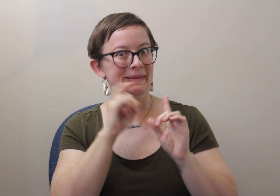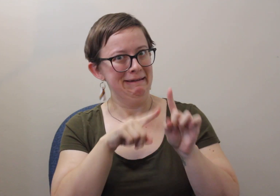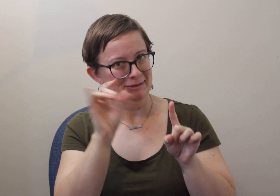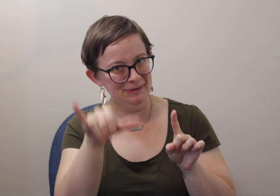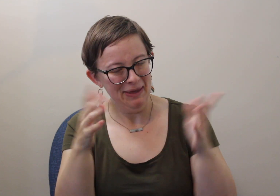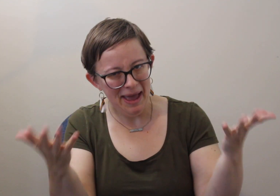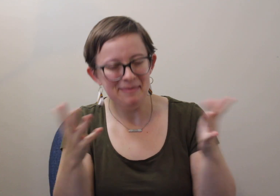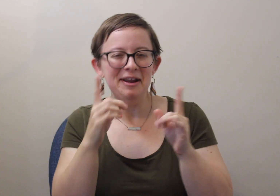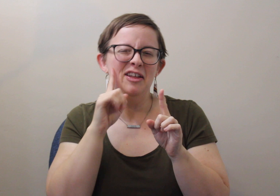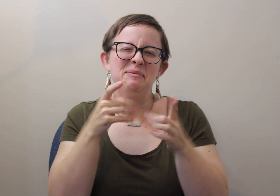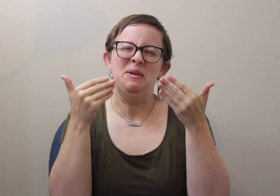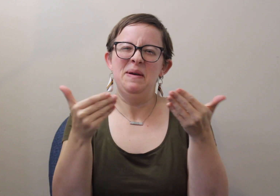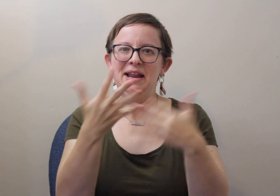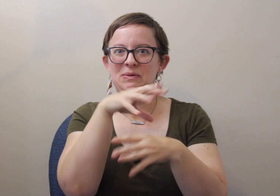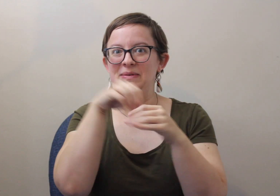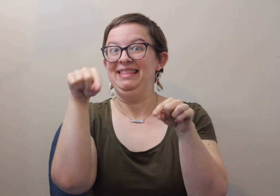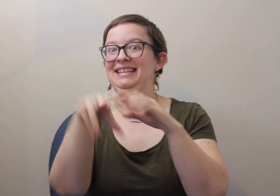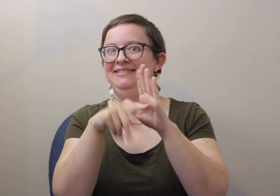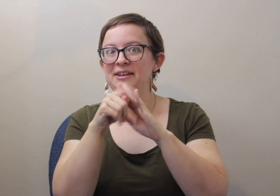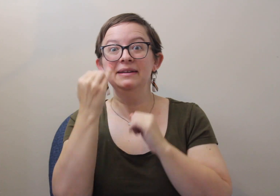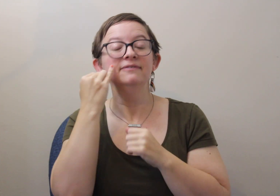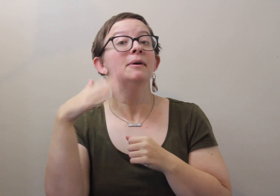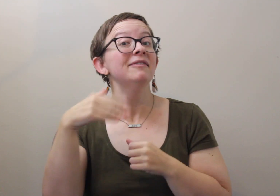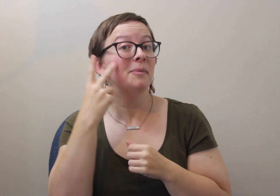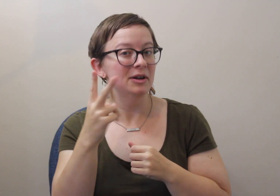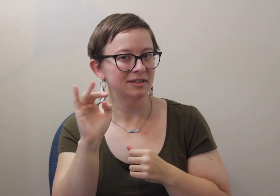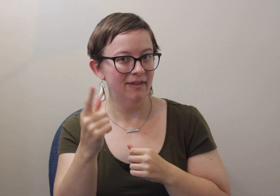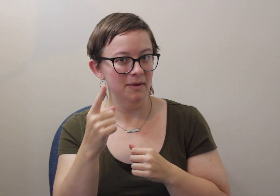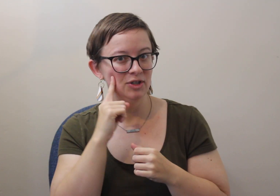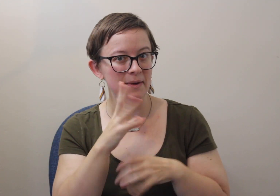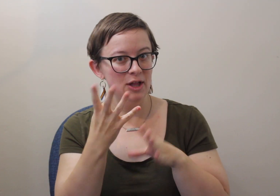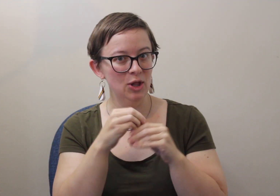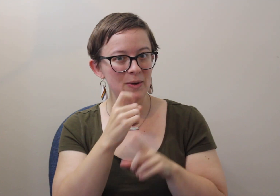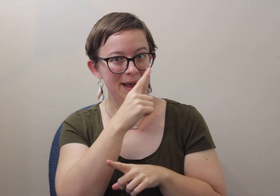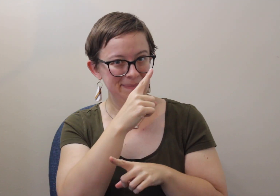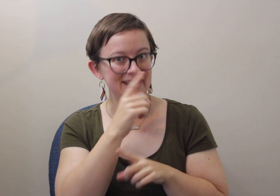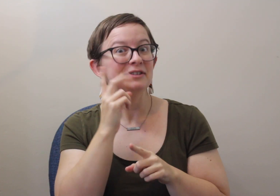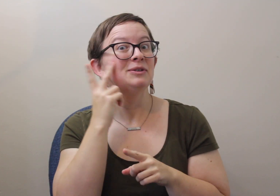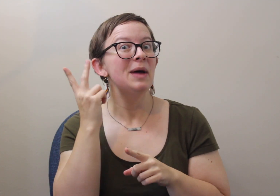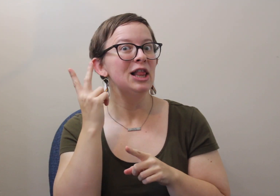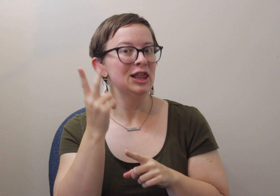which you'll know the answer. I will include that video and if you haven't watched the vlog it's up there.